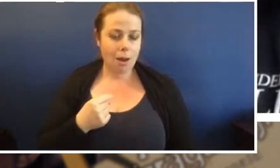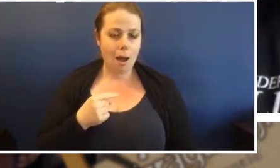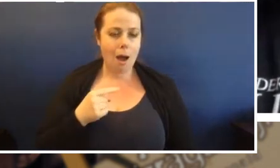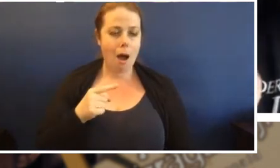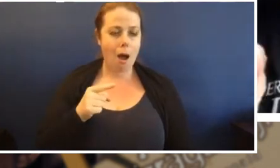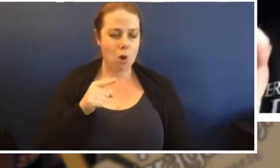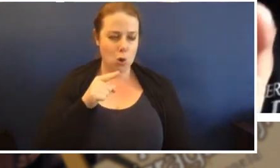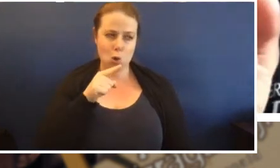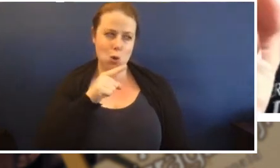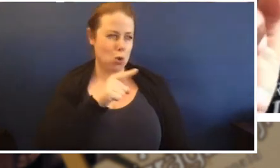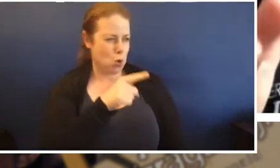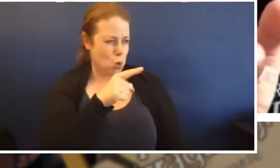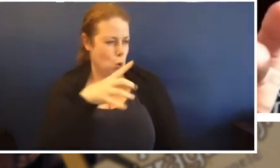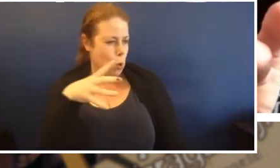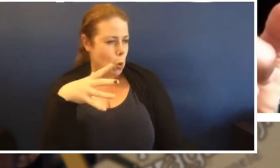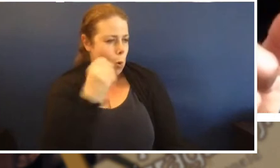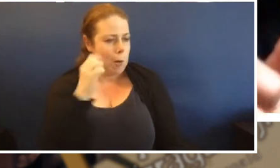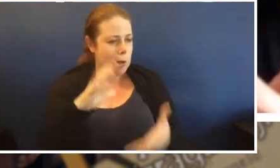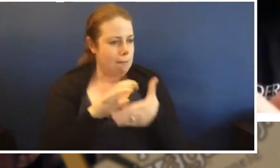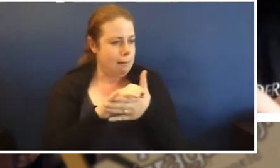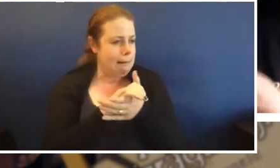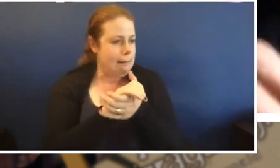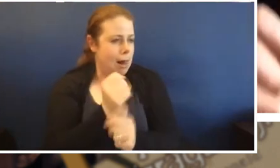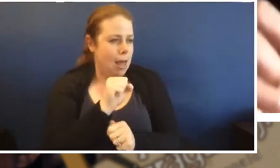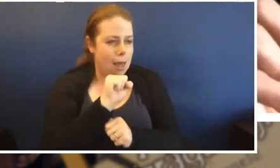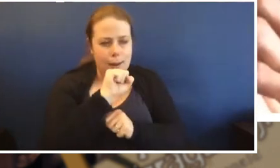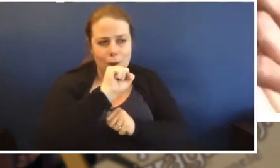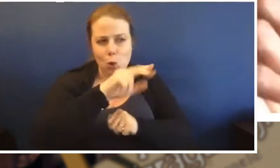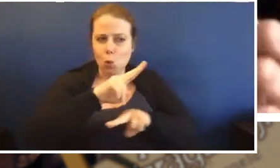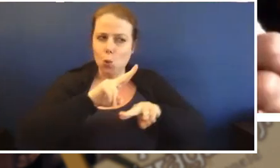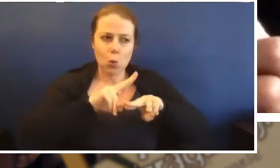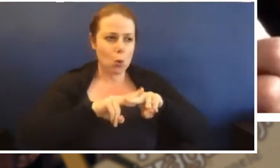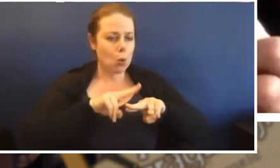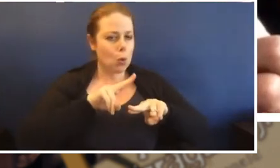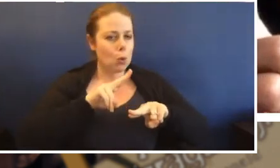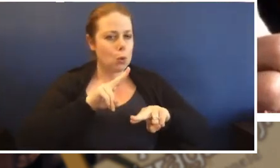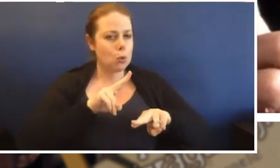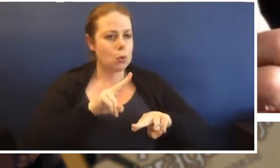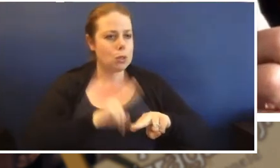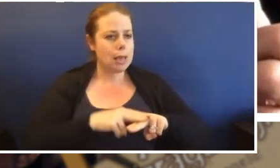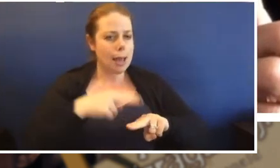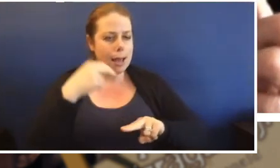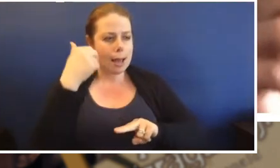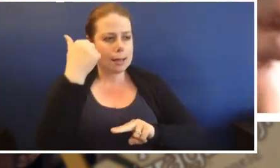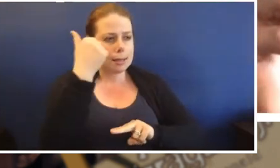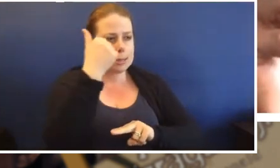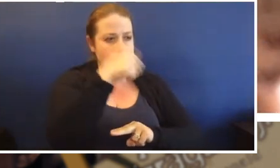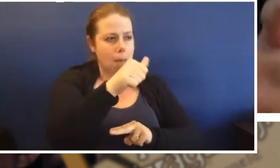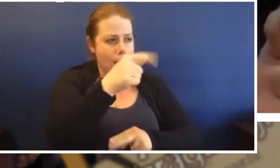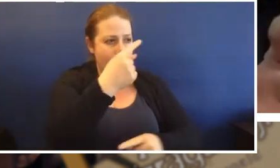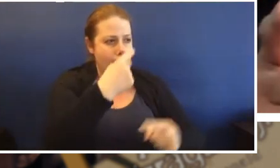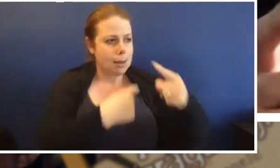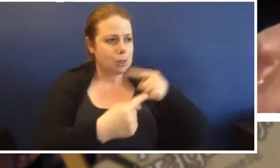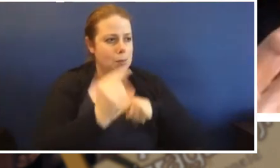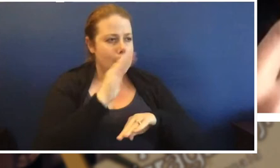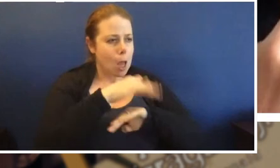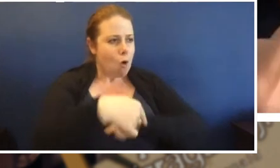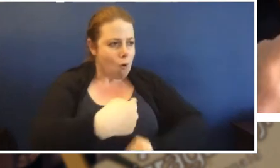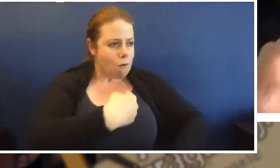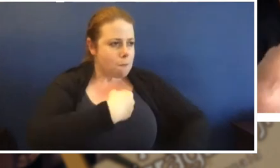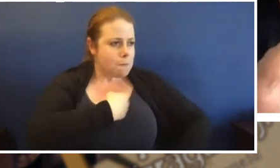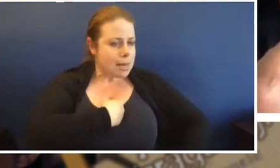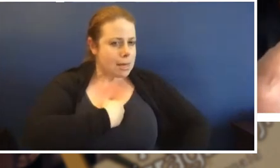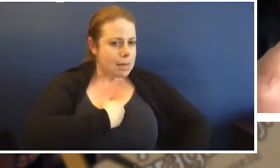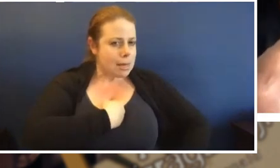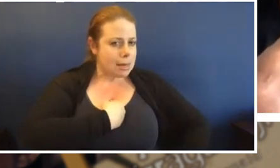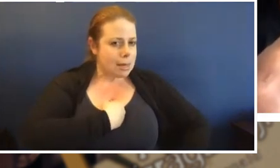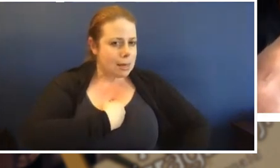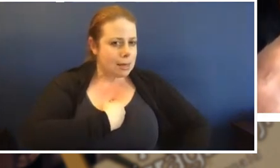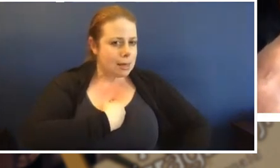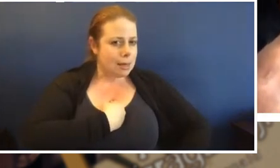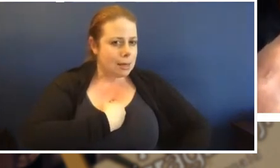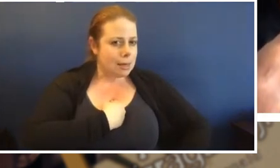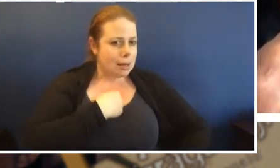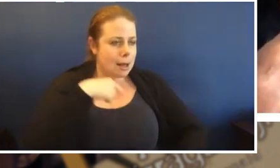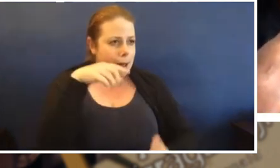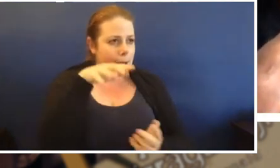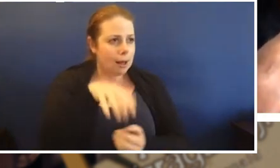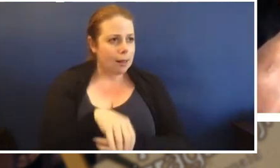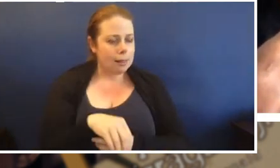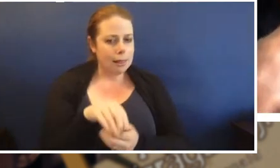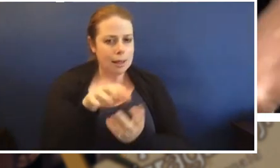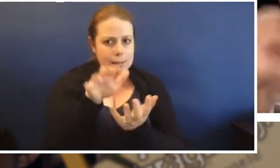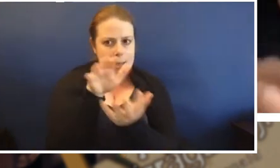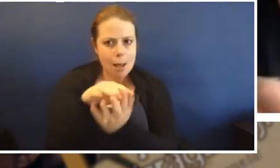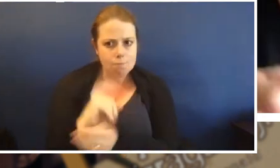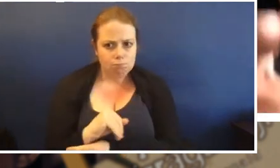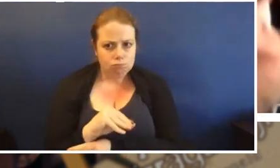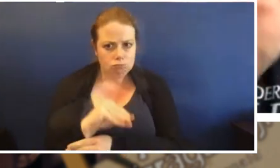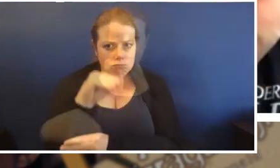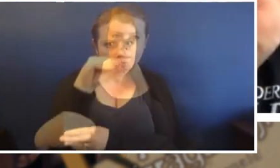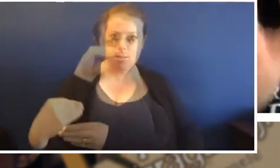I bet you're glad you got a dad that told you about me. Then he put his head up again